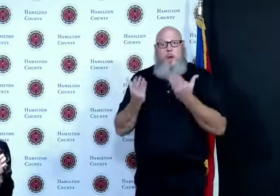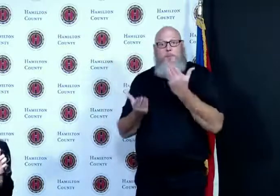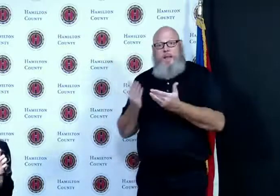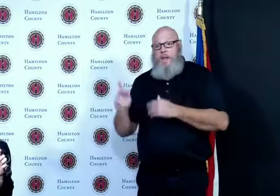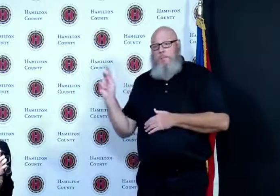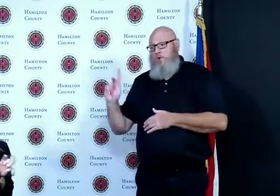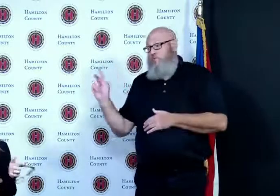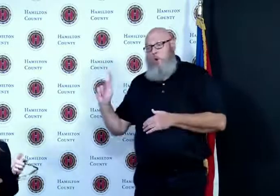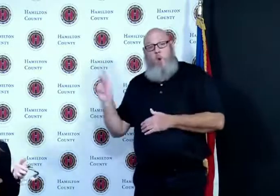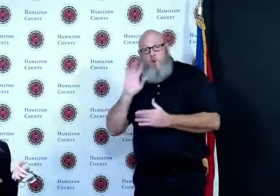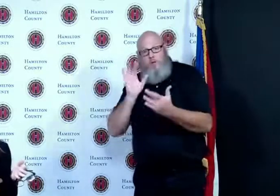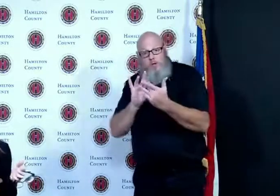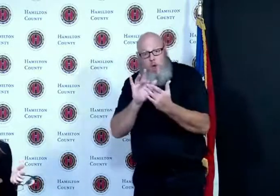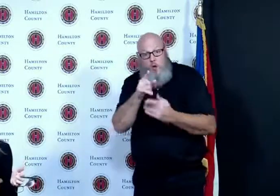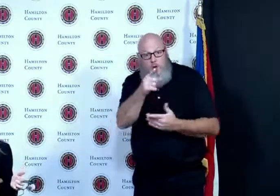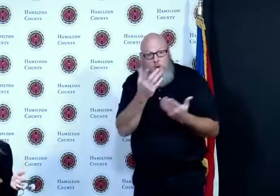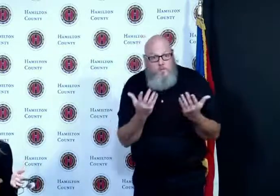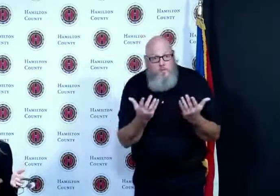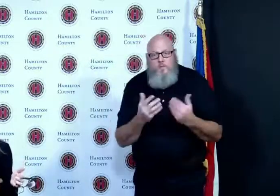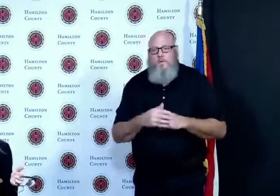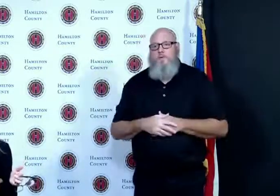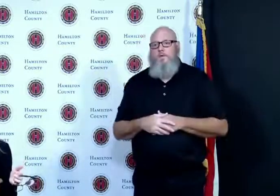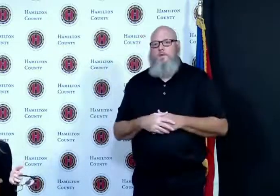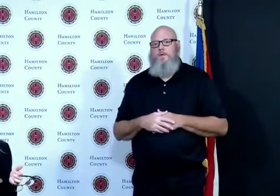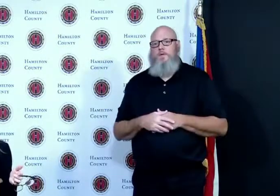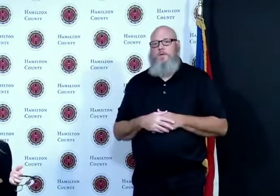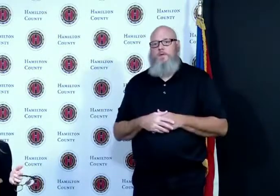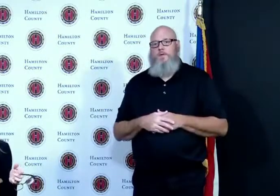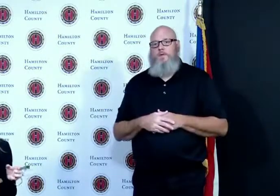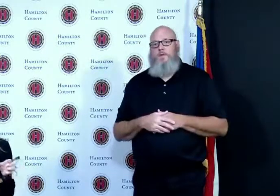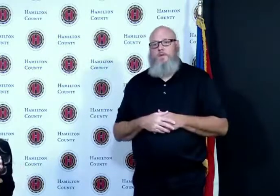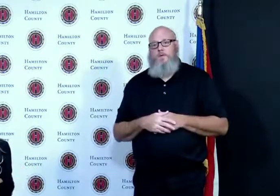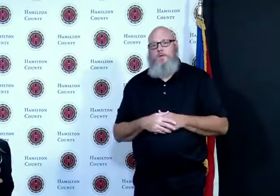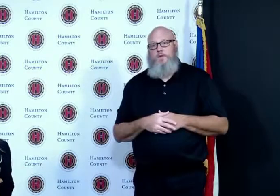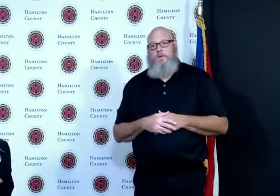choice is theirs they can sign up for more than one if they so choose but it is meant